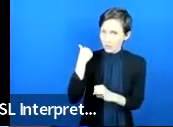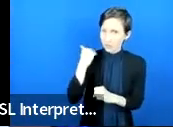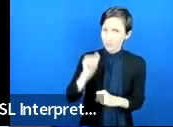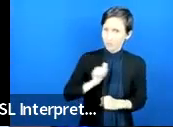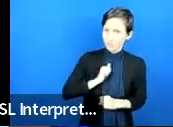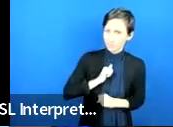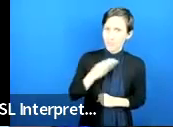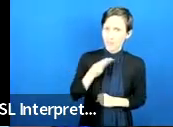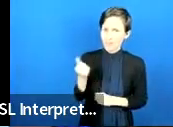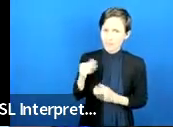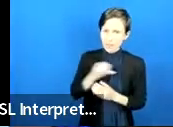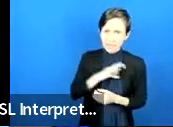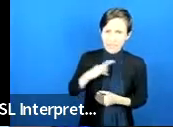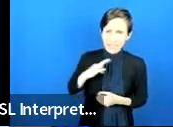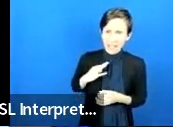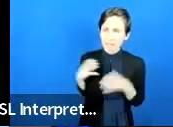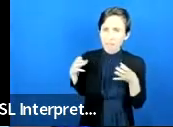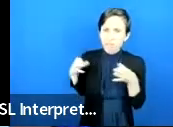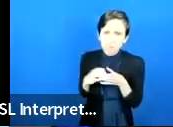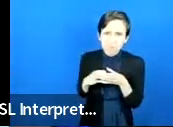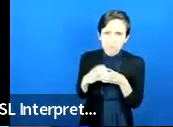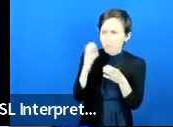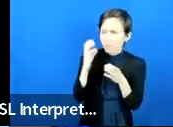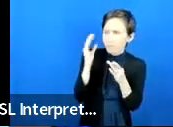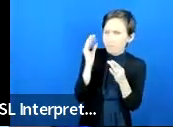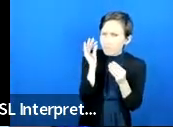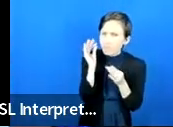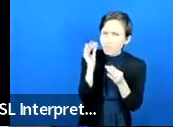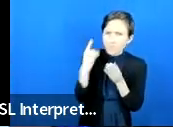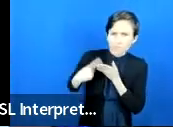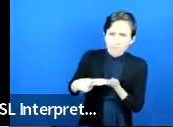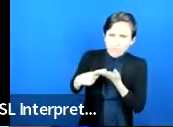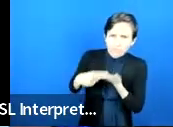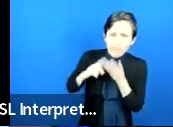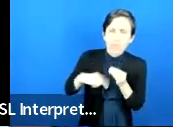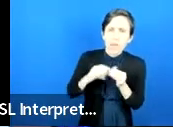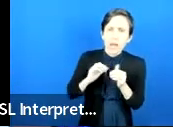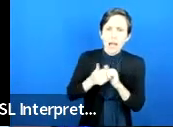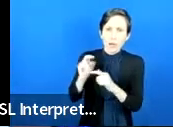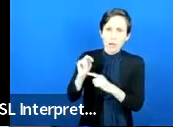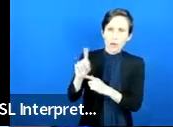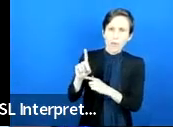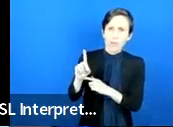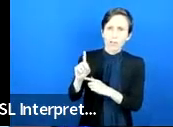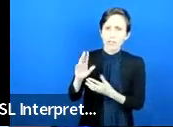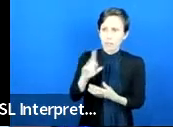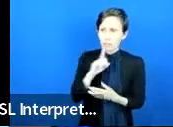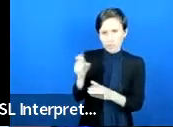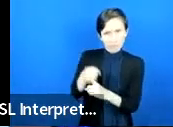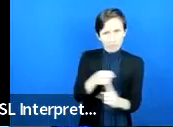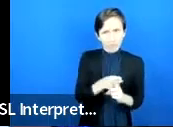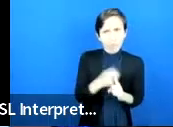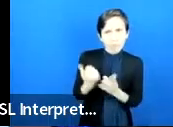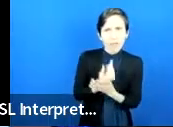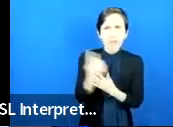and a couple of staff members were thi were having a discussion about how neurodiversity touches each of us in very different ways.